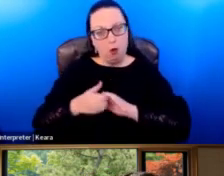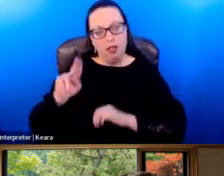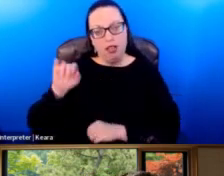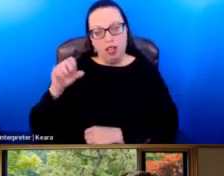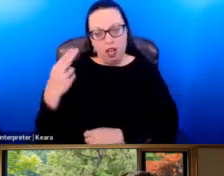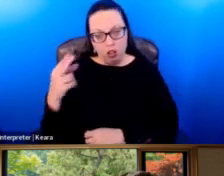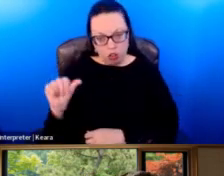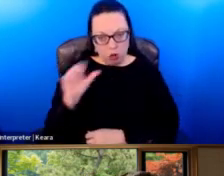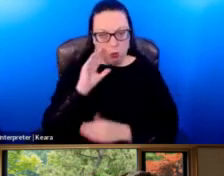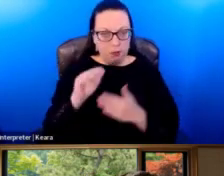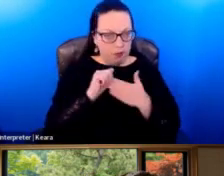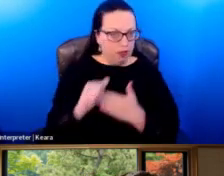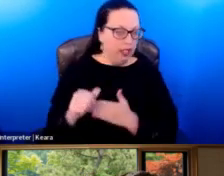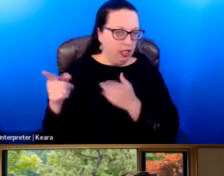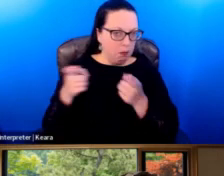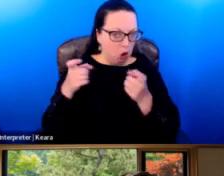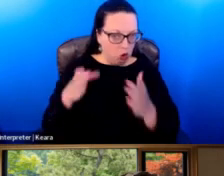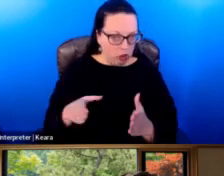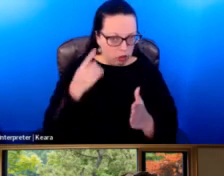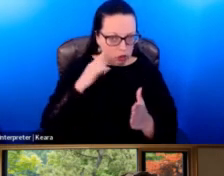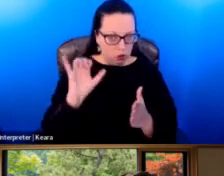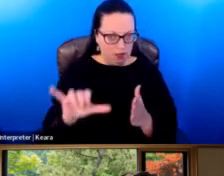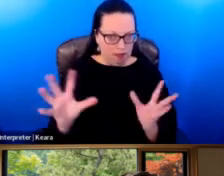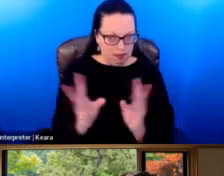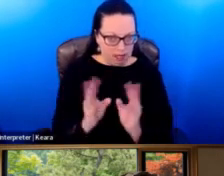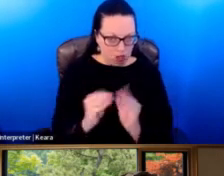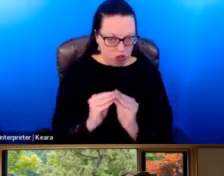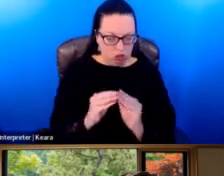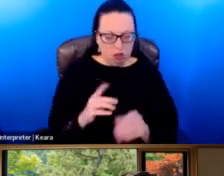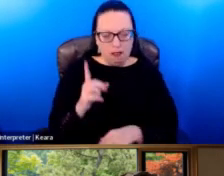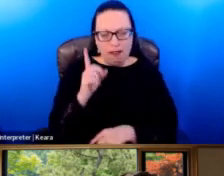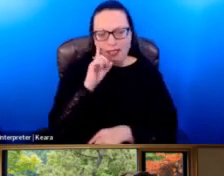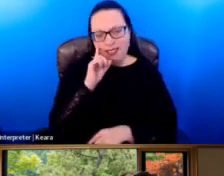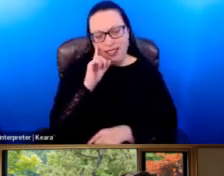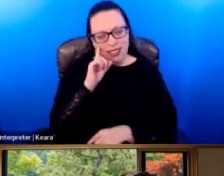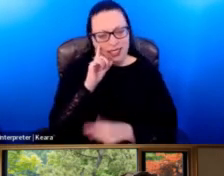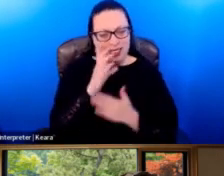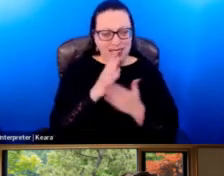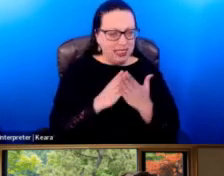facilitators for that session. And then I believe that there'll be some guest speakers, there'll